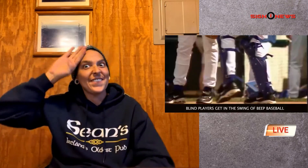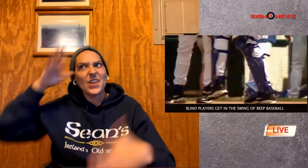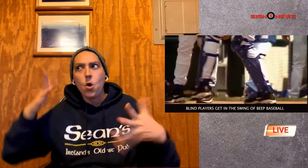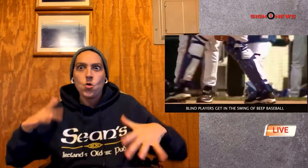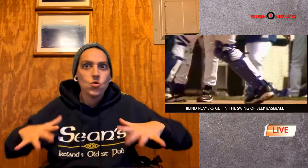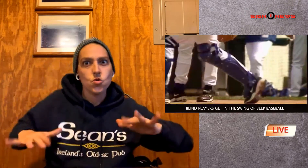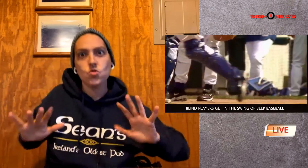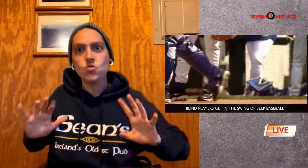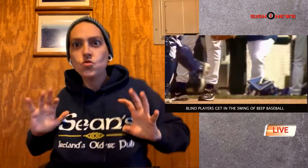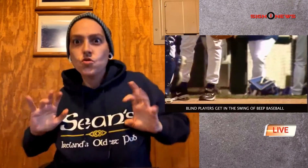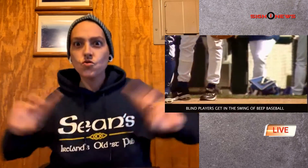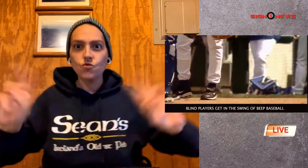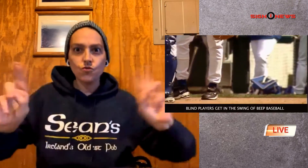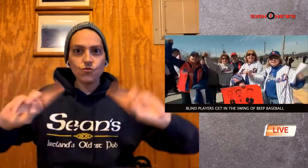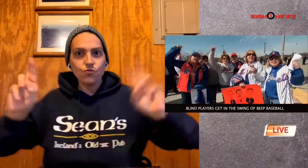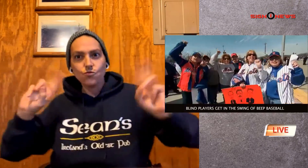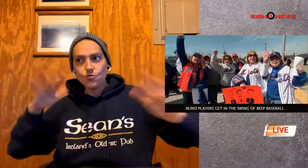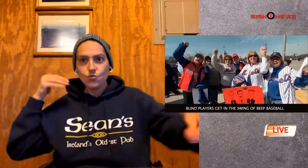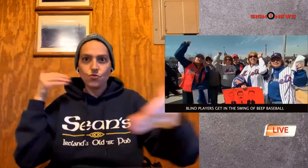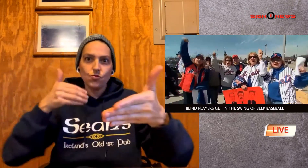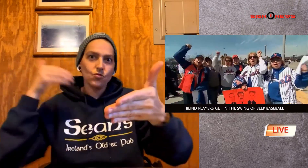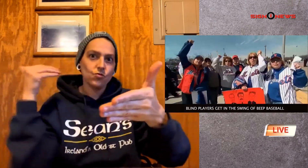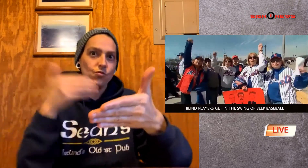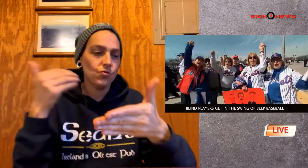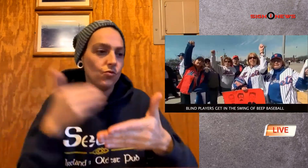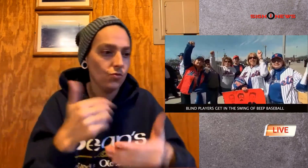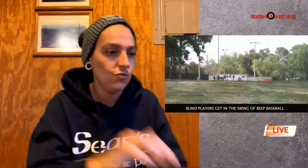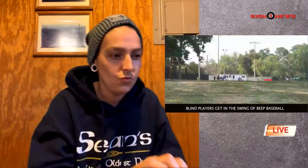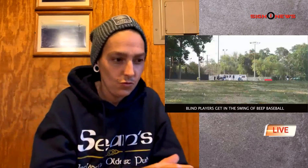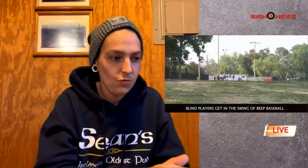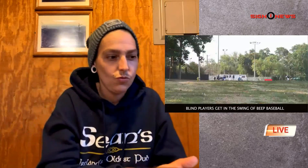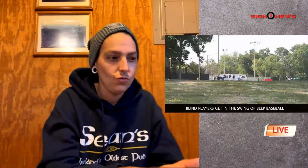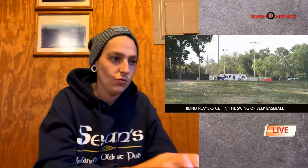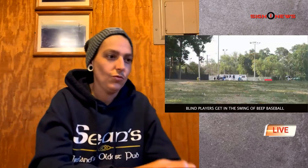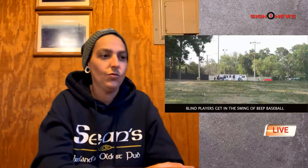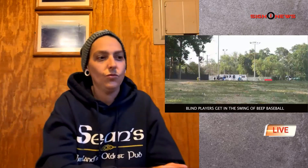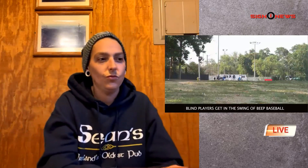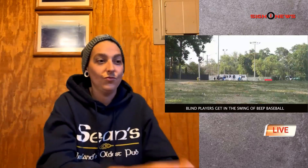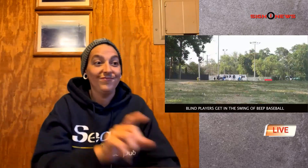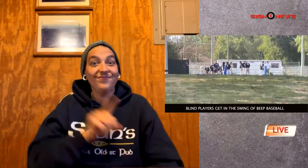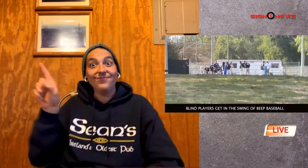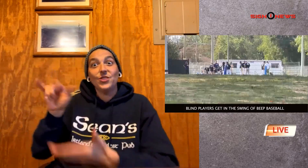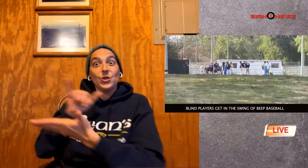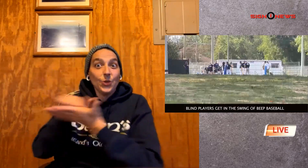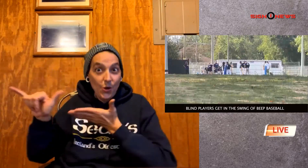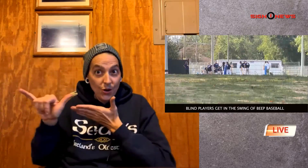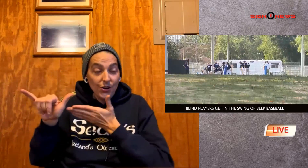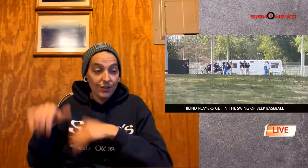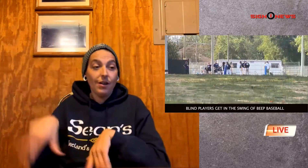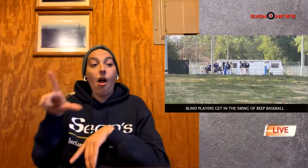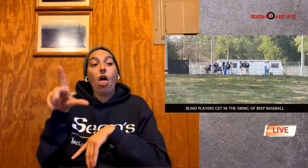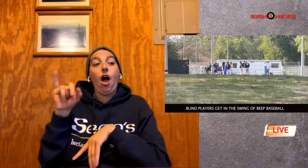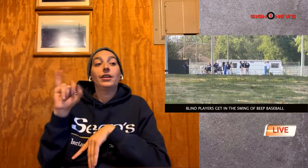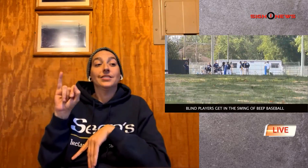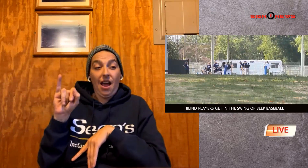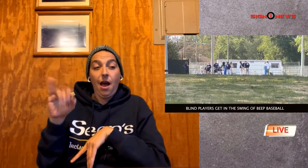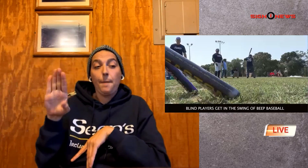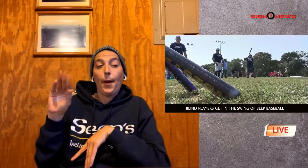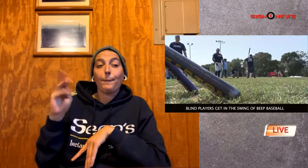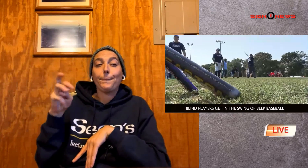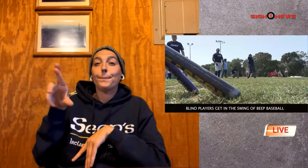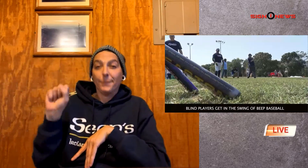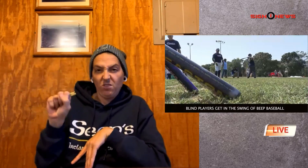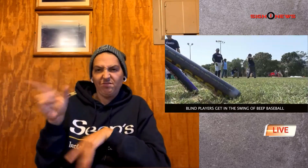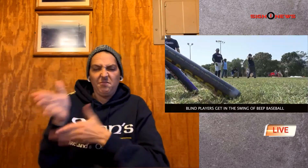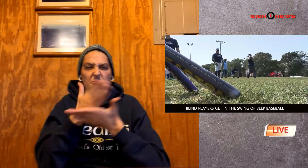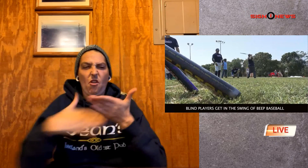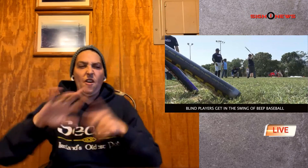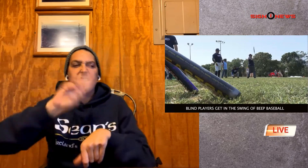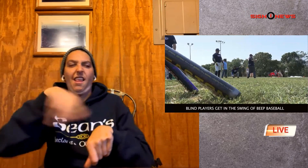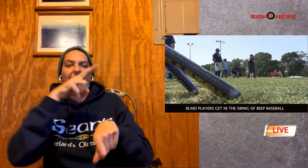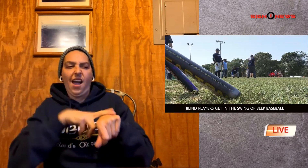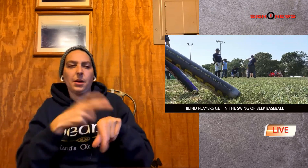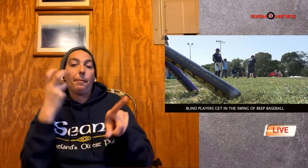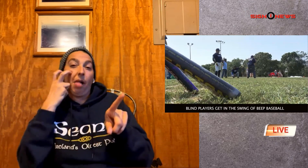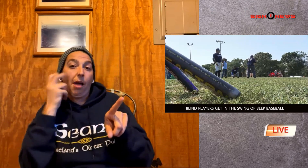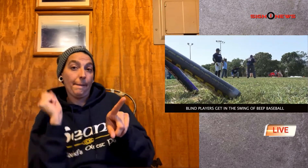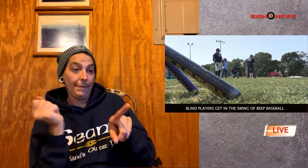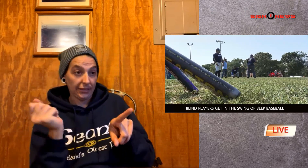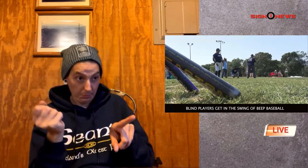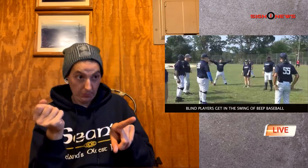ramping up in New York the Long Island bombers are part of a national blind baseball league